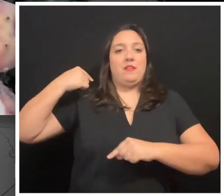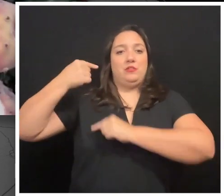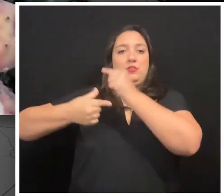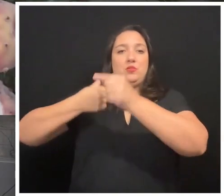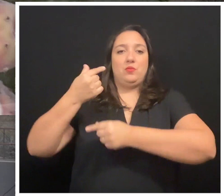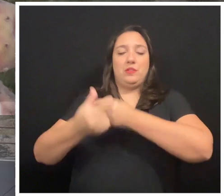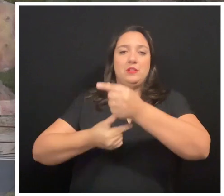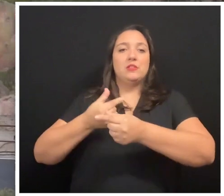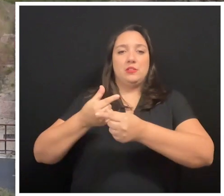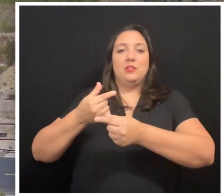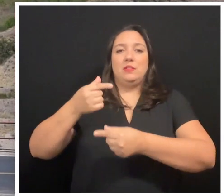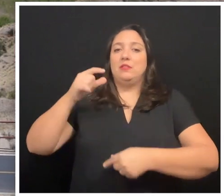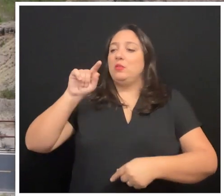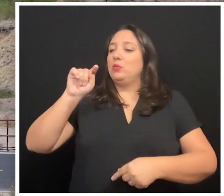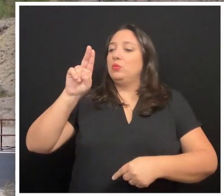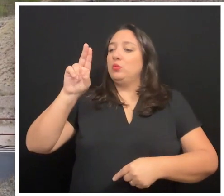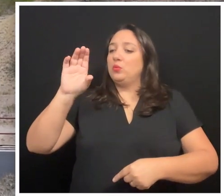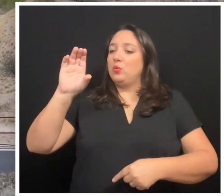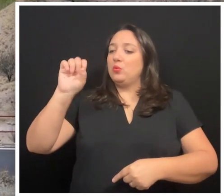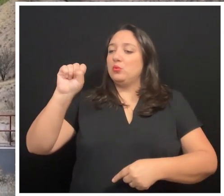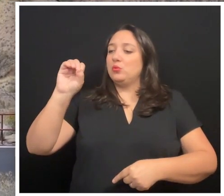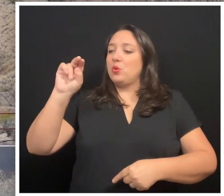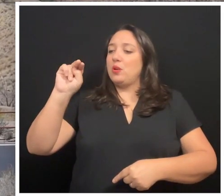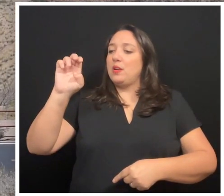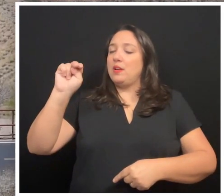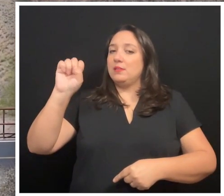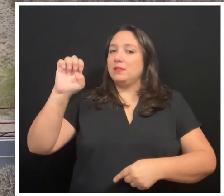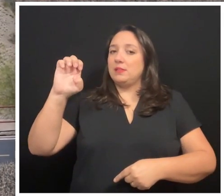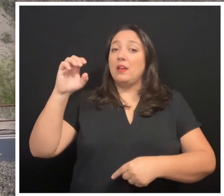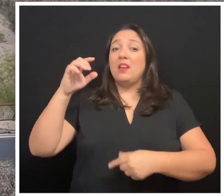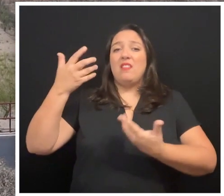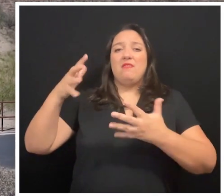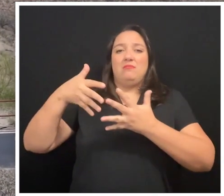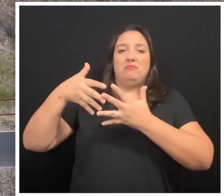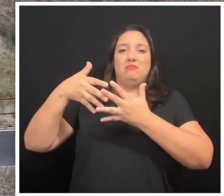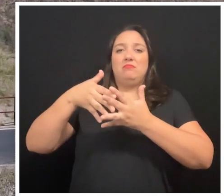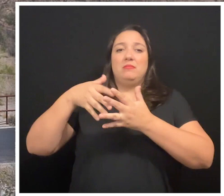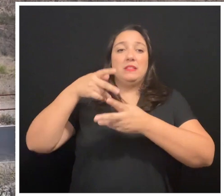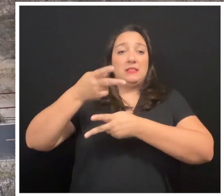meaning my family has occupied these lands that have been historically cared for